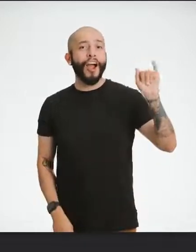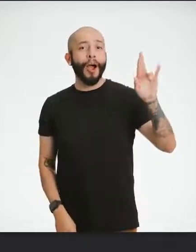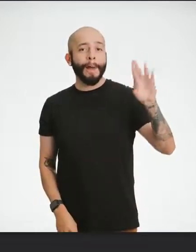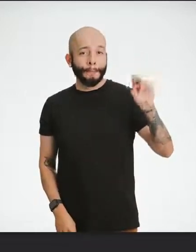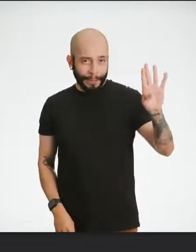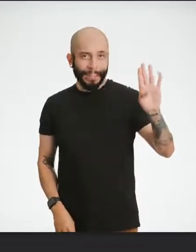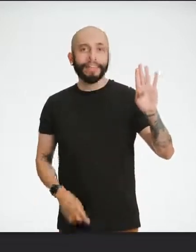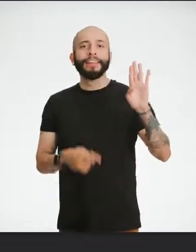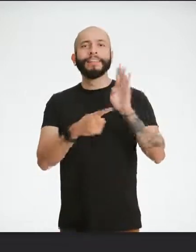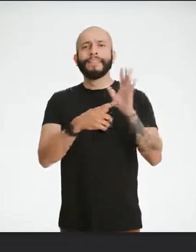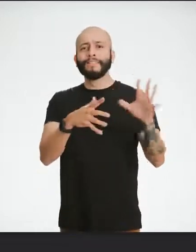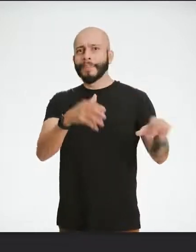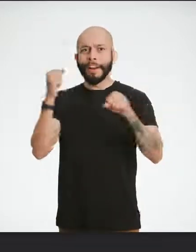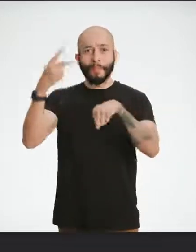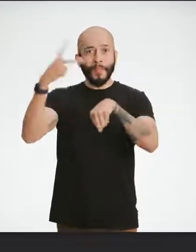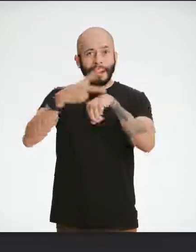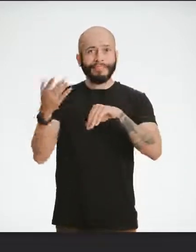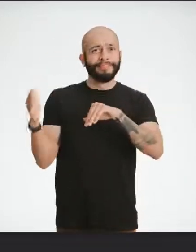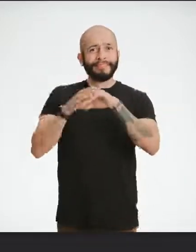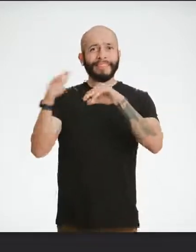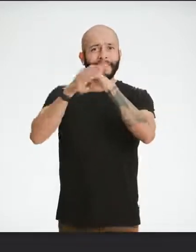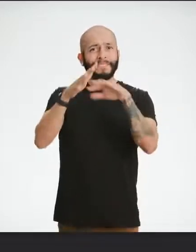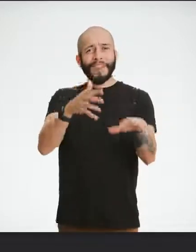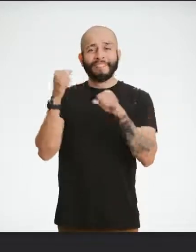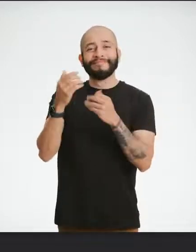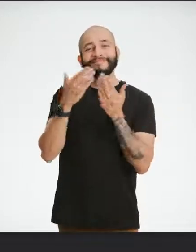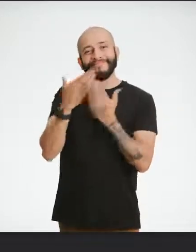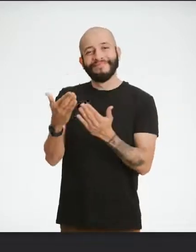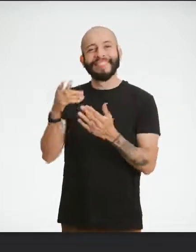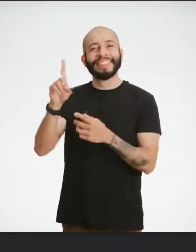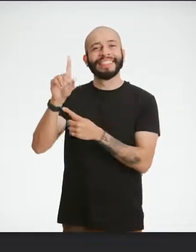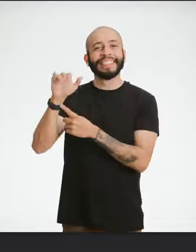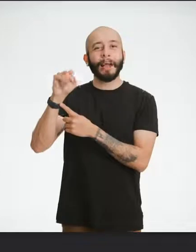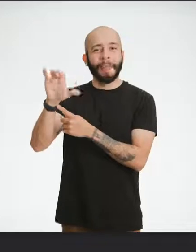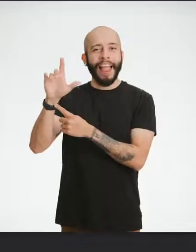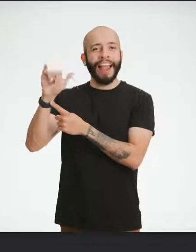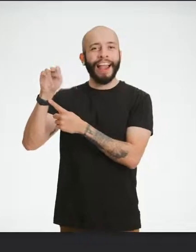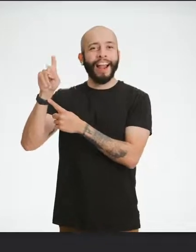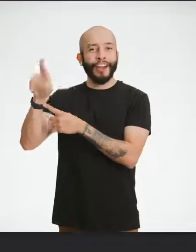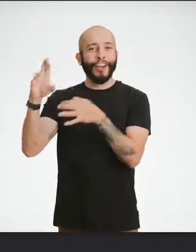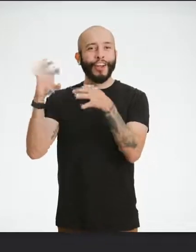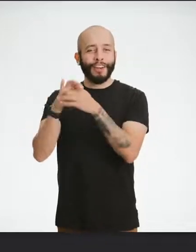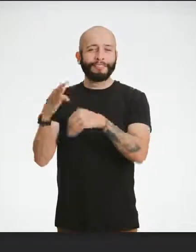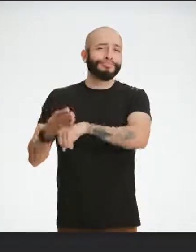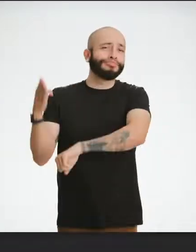like Lyft or Airbnb launching almost twice as fast thanks to improvement in the dynamic linker.